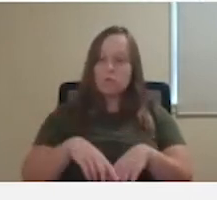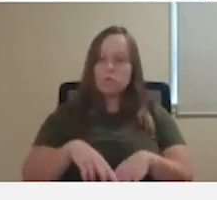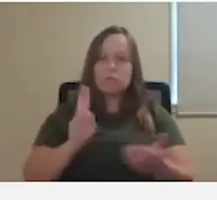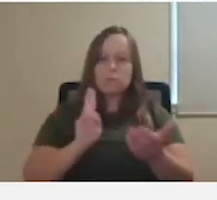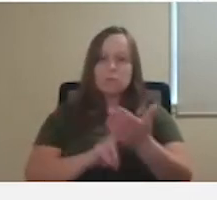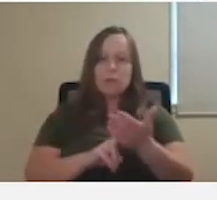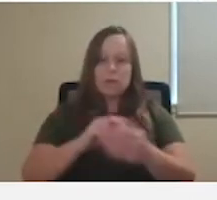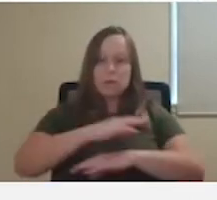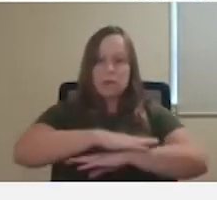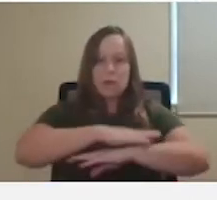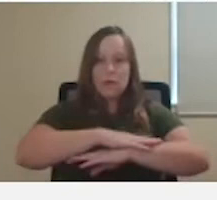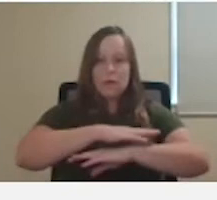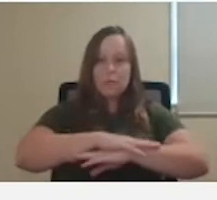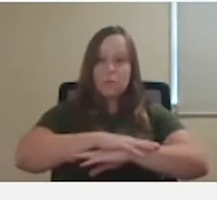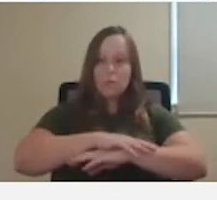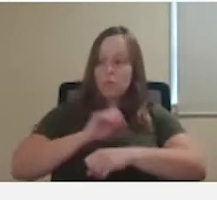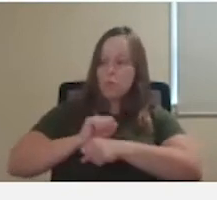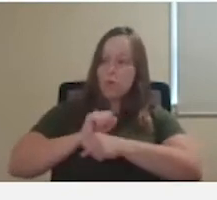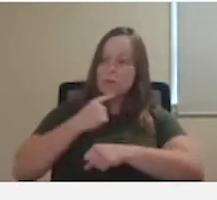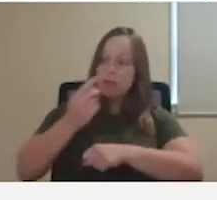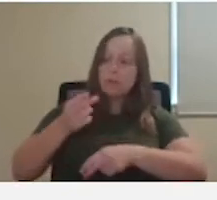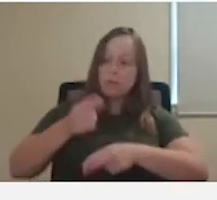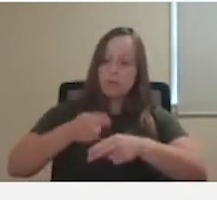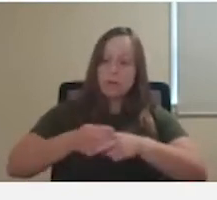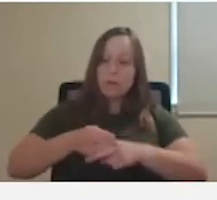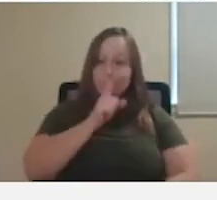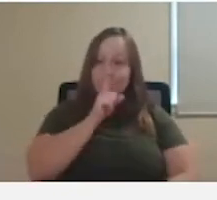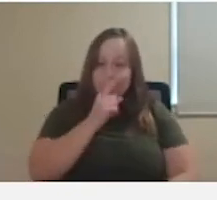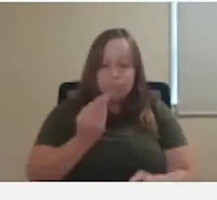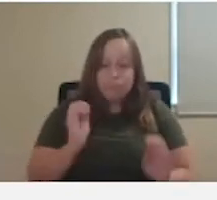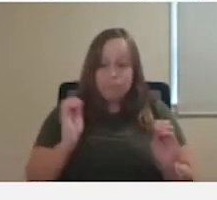and the poll worker tells them that their name isn't in the poll book.